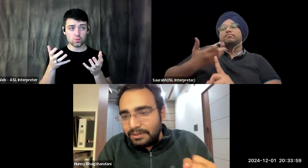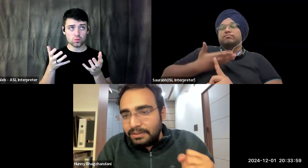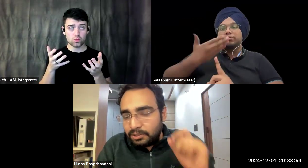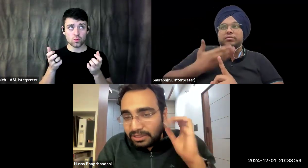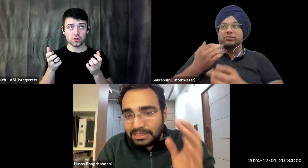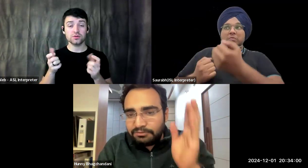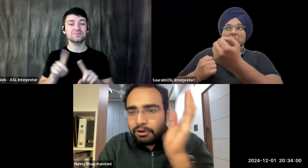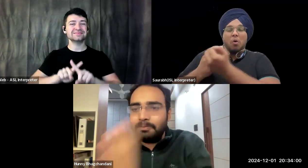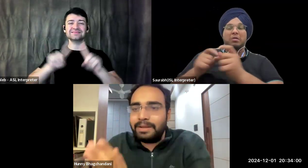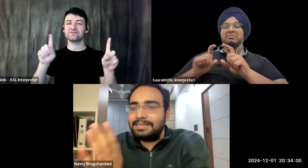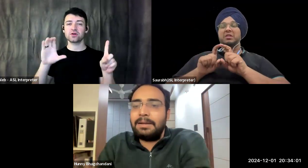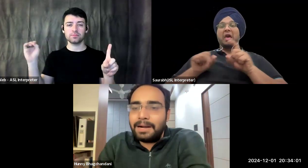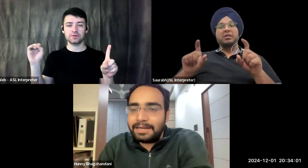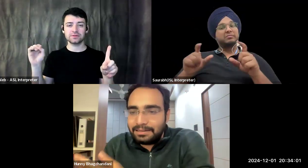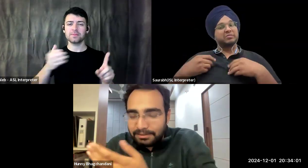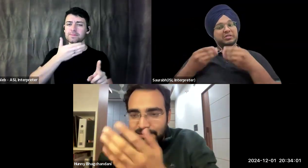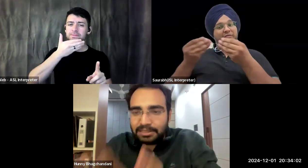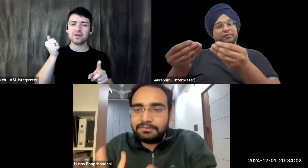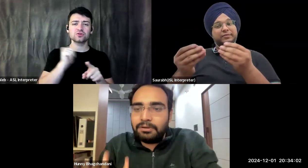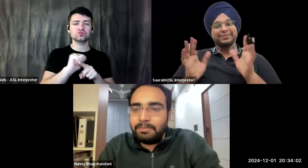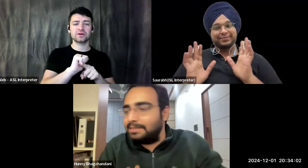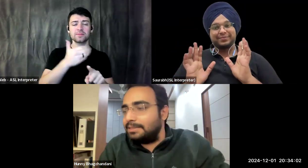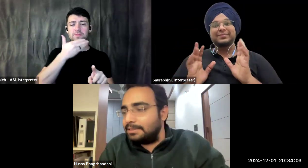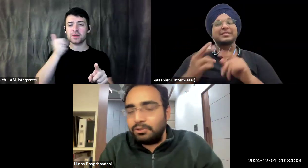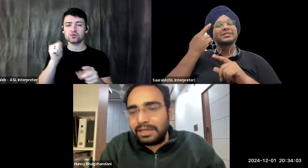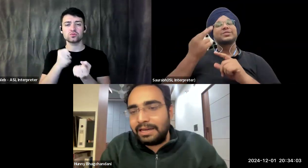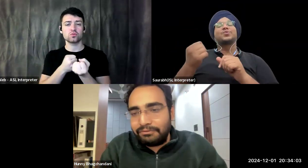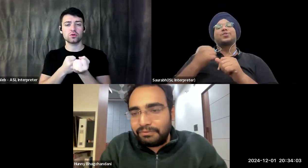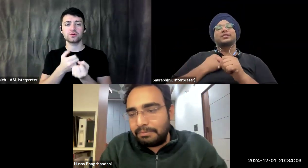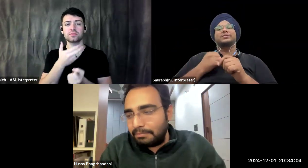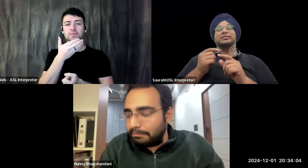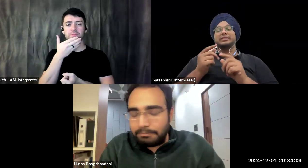So this is what makes us apart and this is what makes us unique and